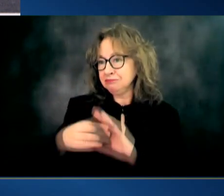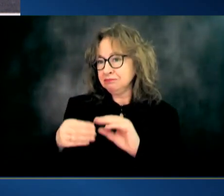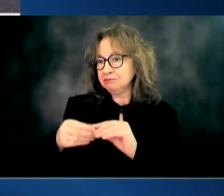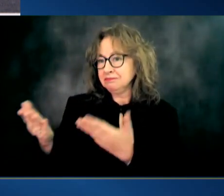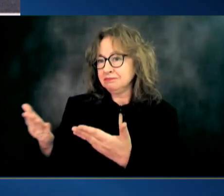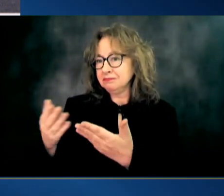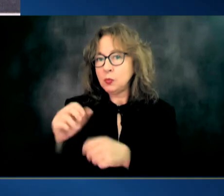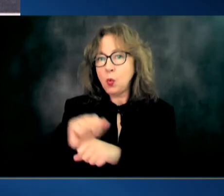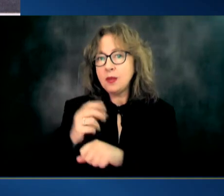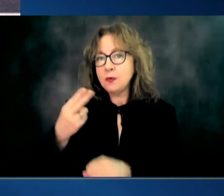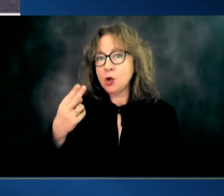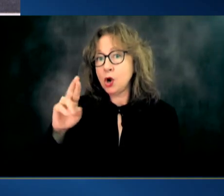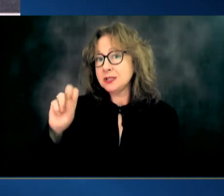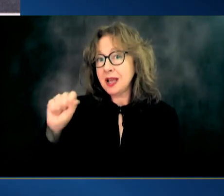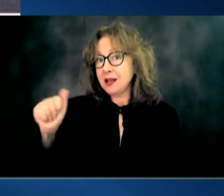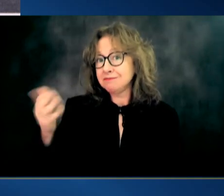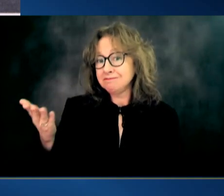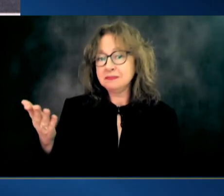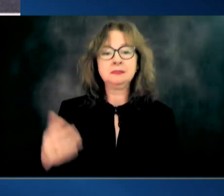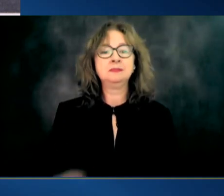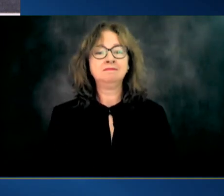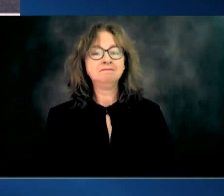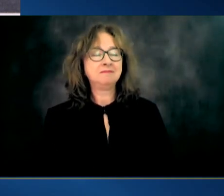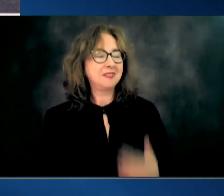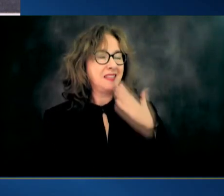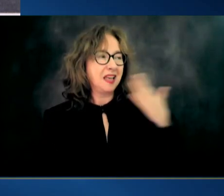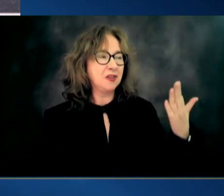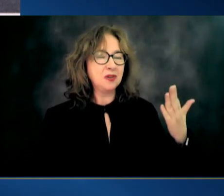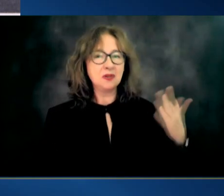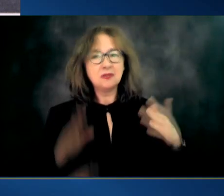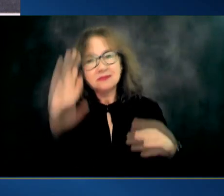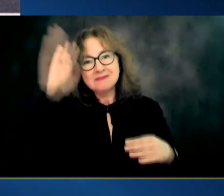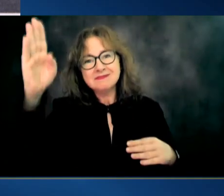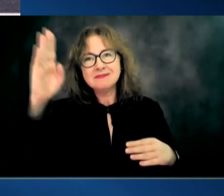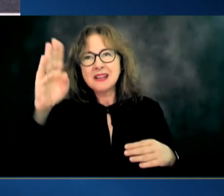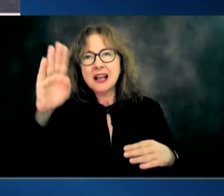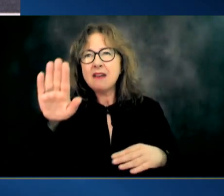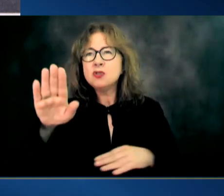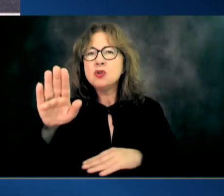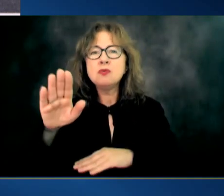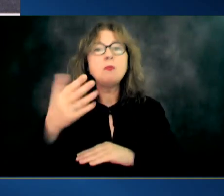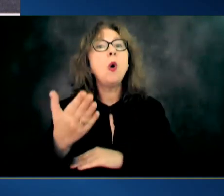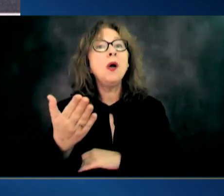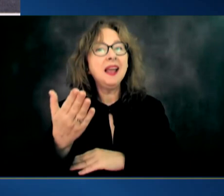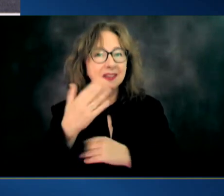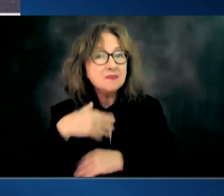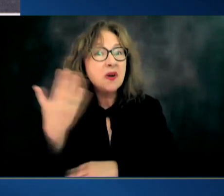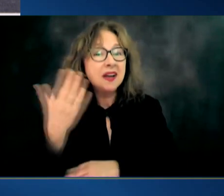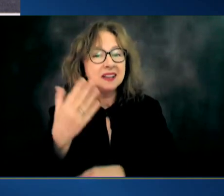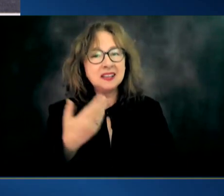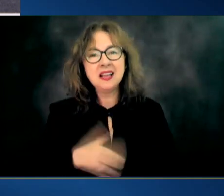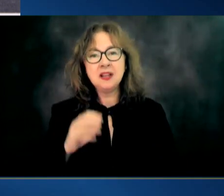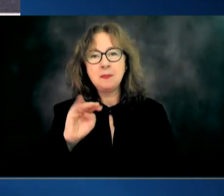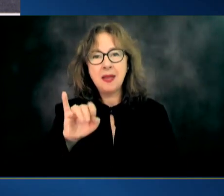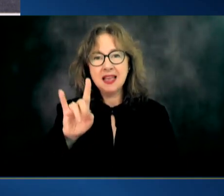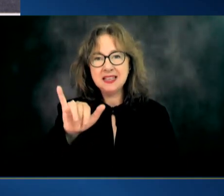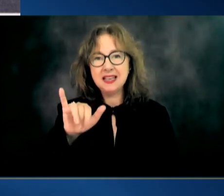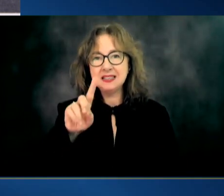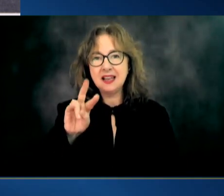Mandy David: Thank you so much. Good afternoon, everyone. Good morning, still, right? Good morning. All right. So, my name is Mandy David. I am here on